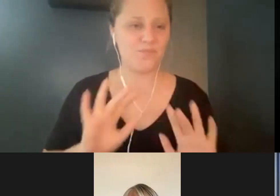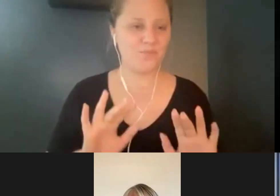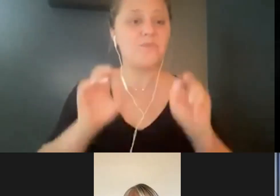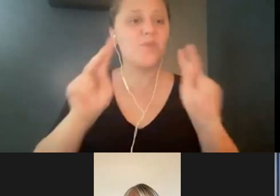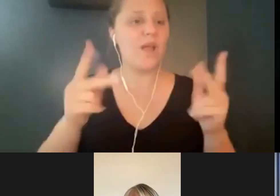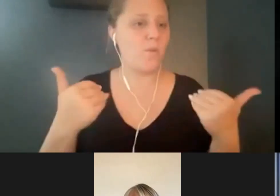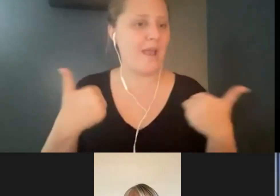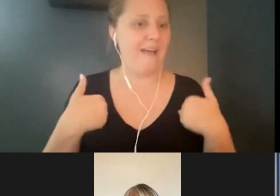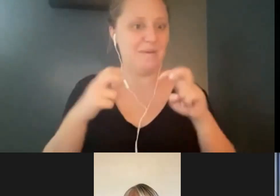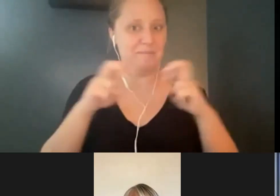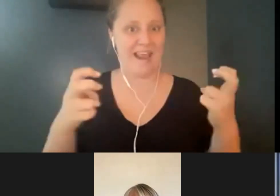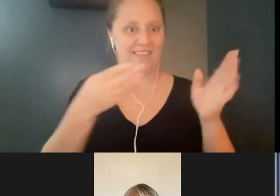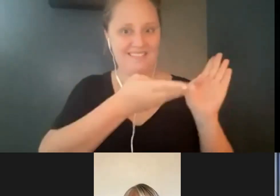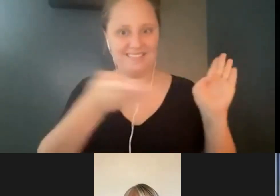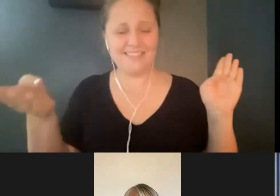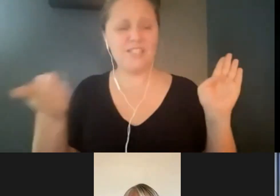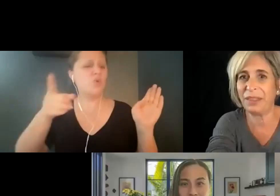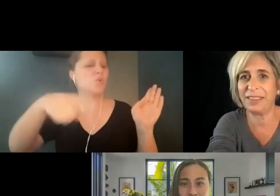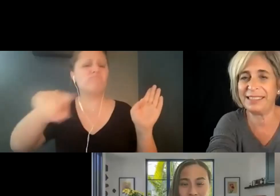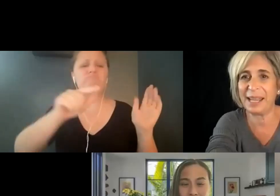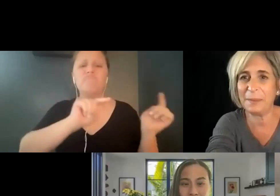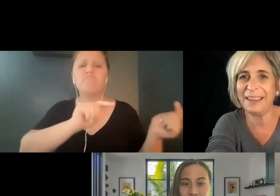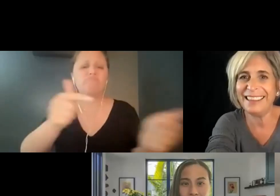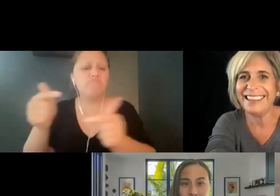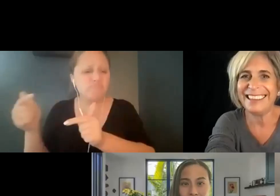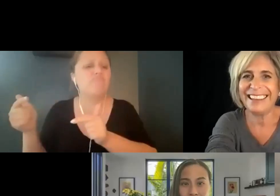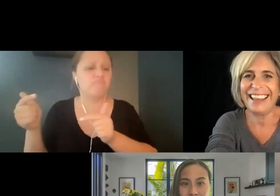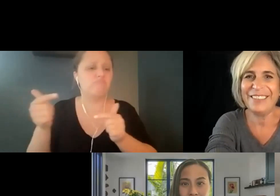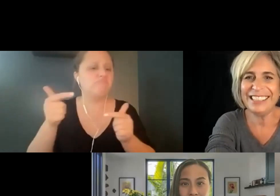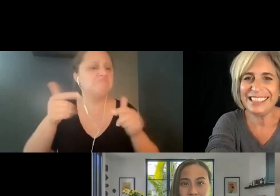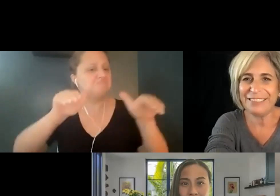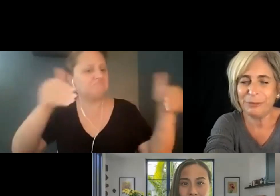So, if you could just take turns we, could start with Sam Evans.